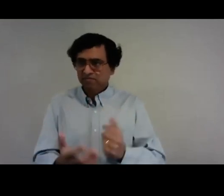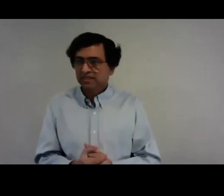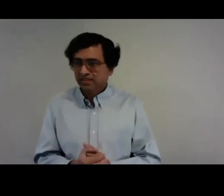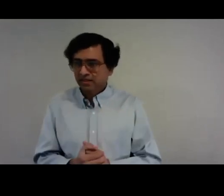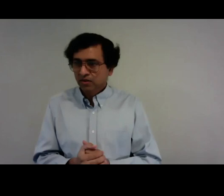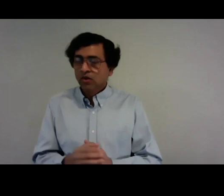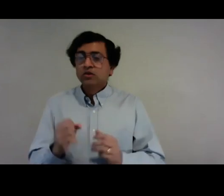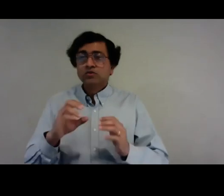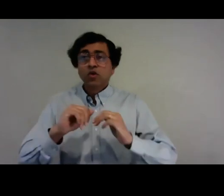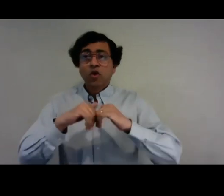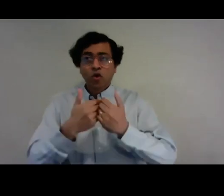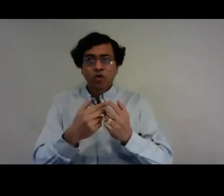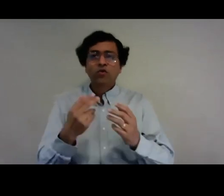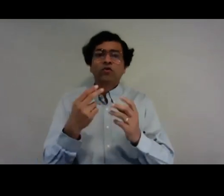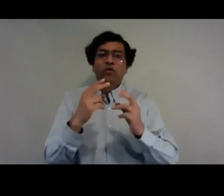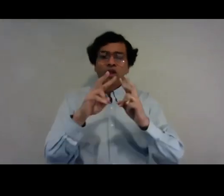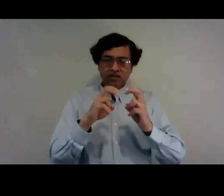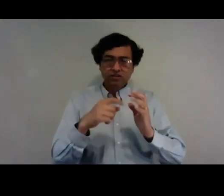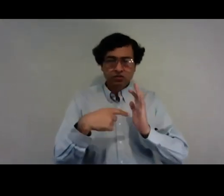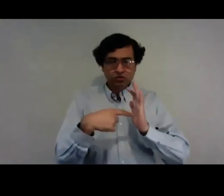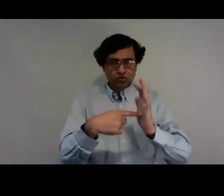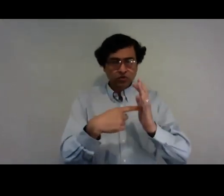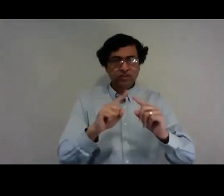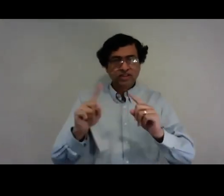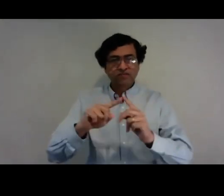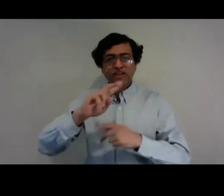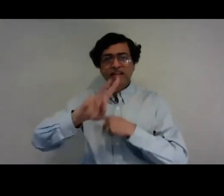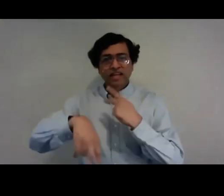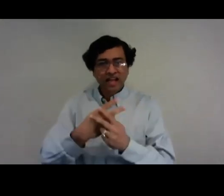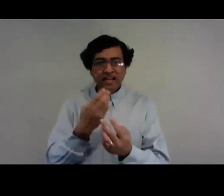for the deaf person in a given environment.